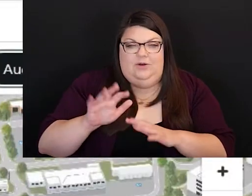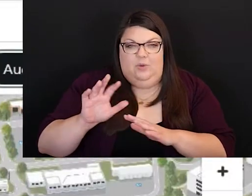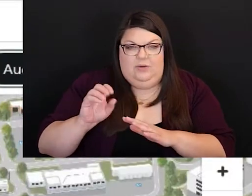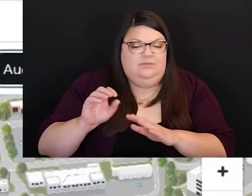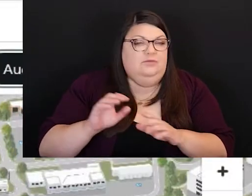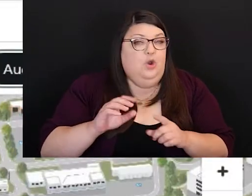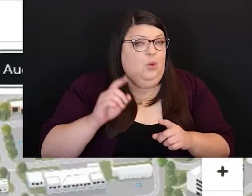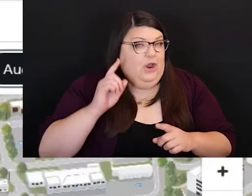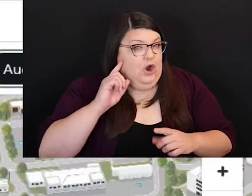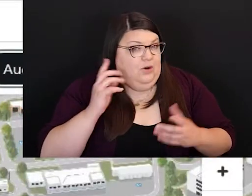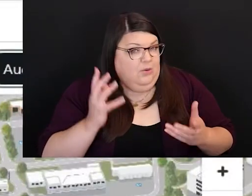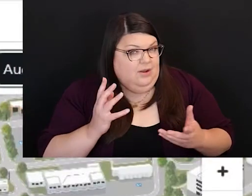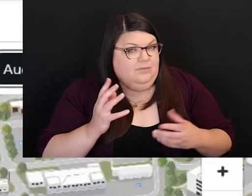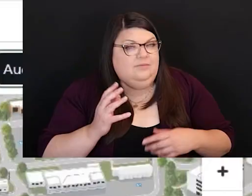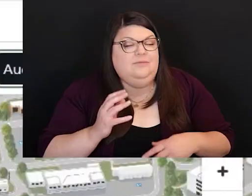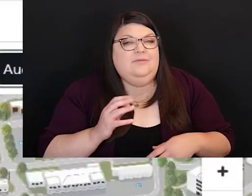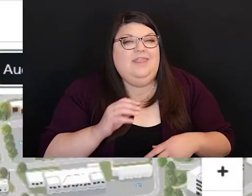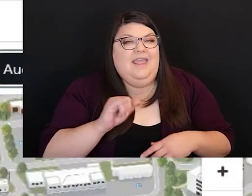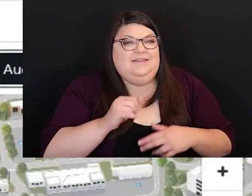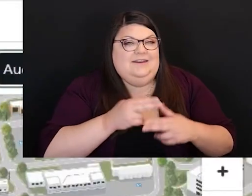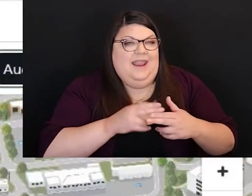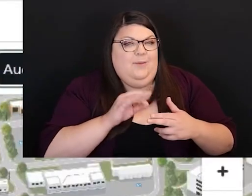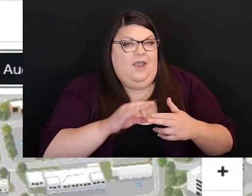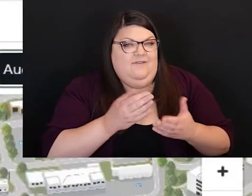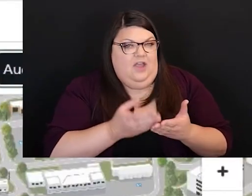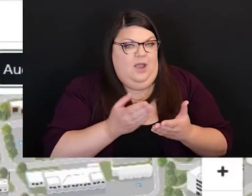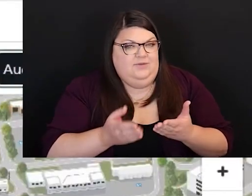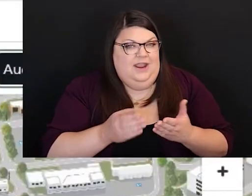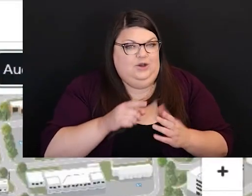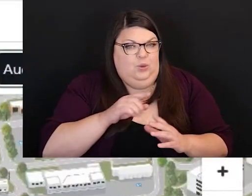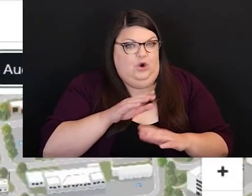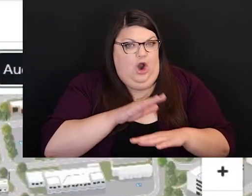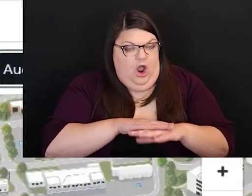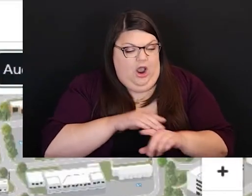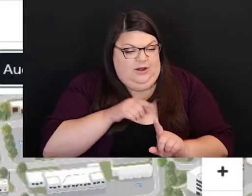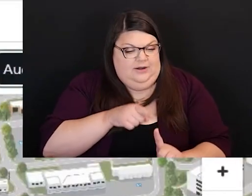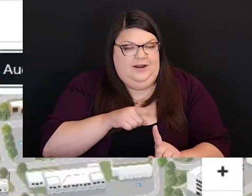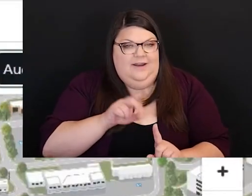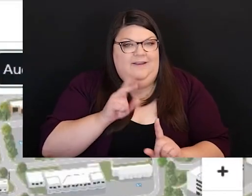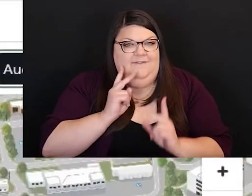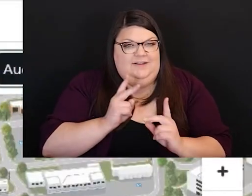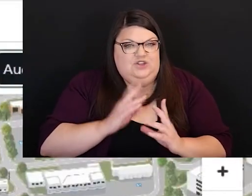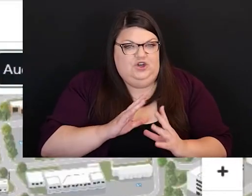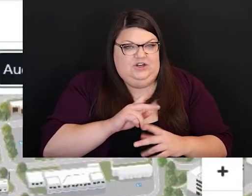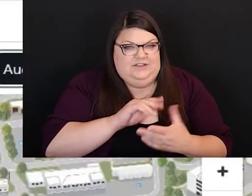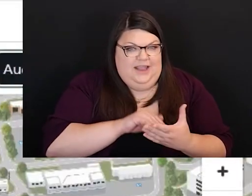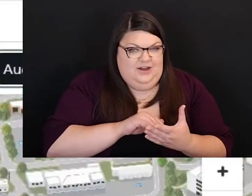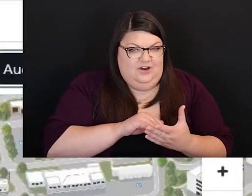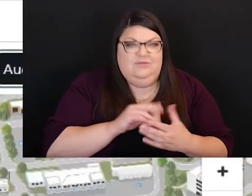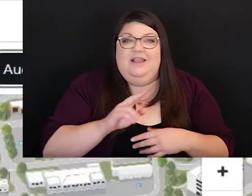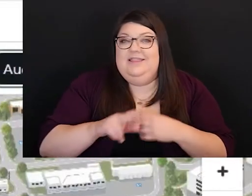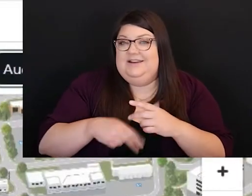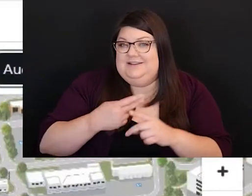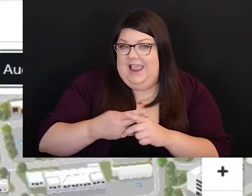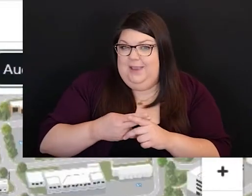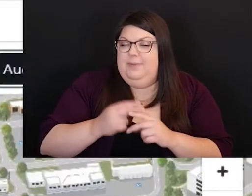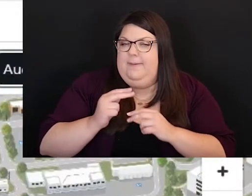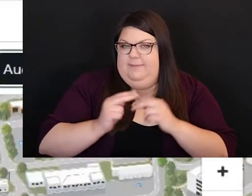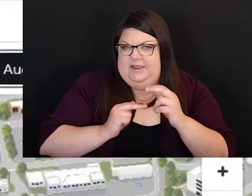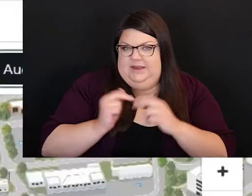And what we heard there was the name of the object that we're on, Visitor's Center, the type of the object, building, and some coordinates